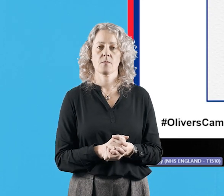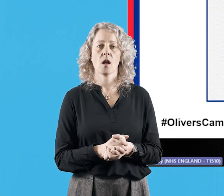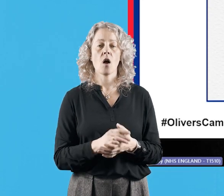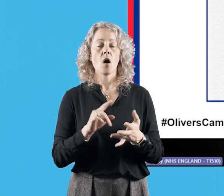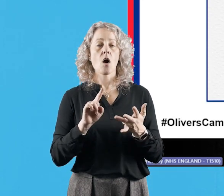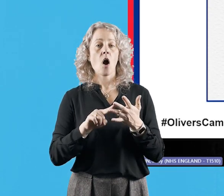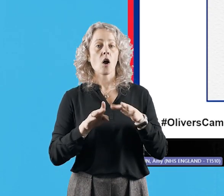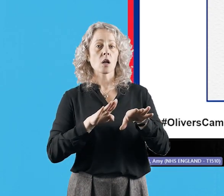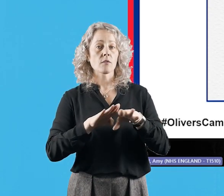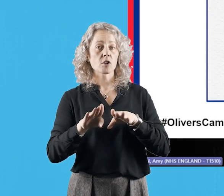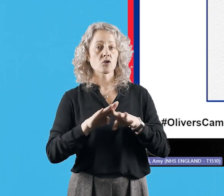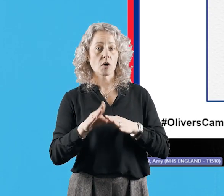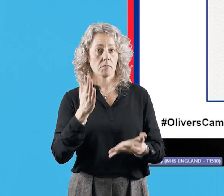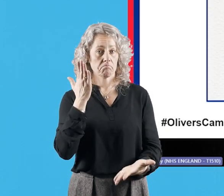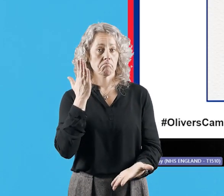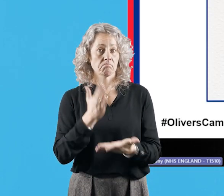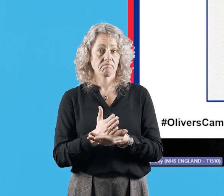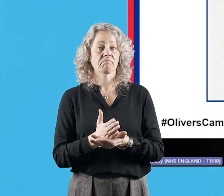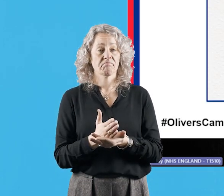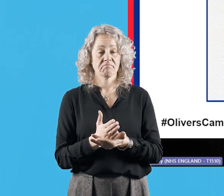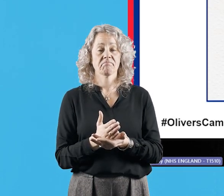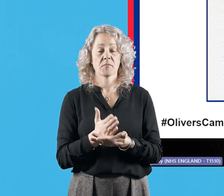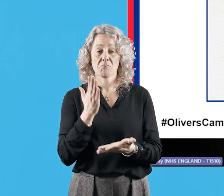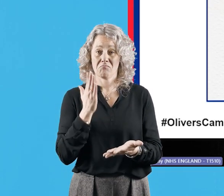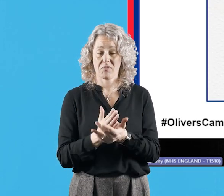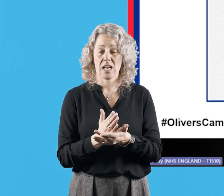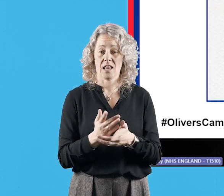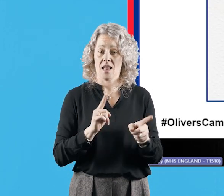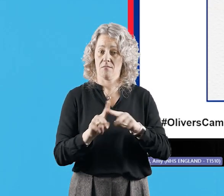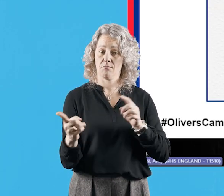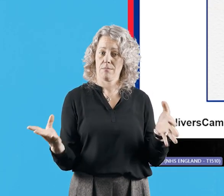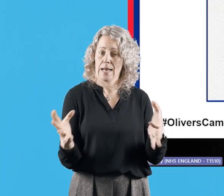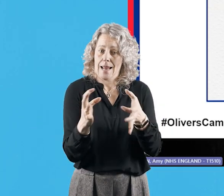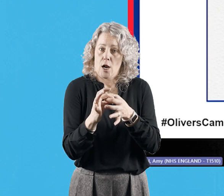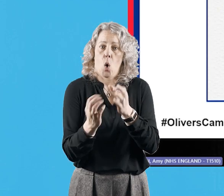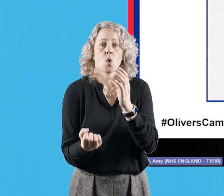And Oliver's training is truly has been truly Co-developed